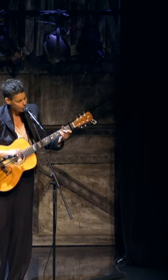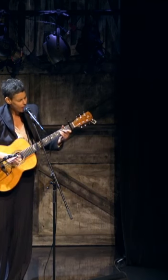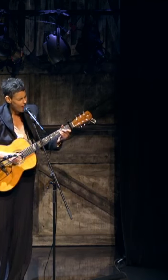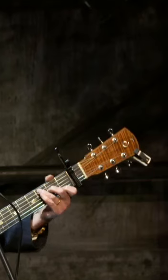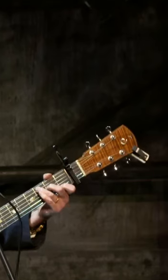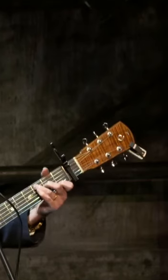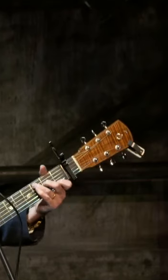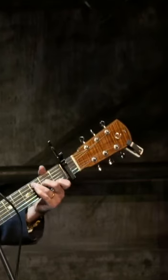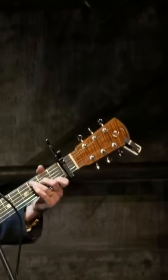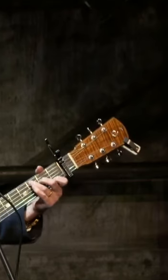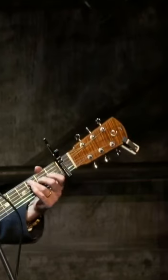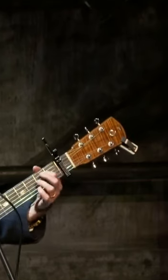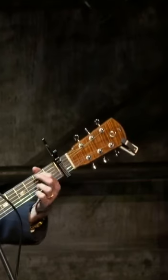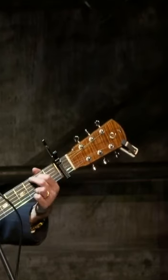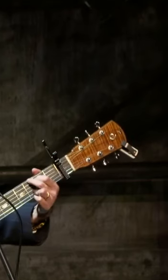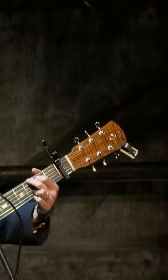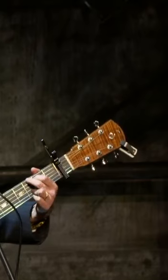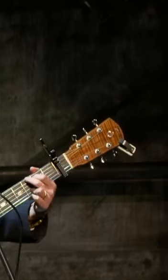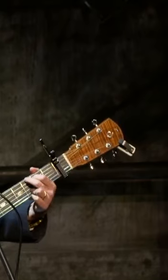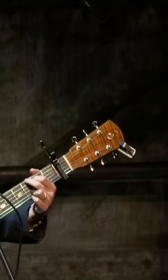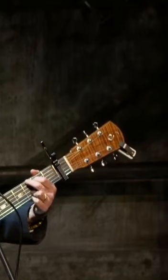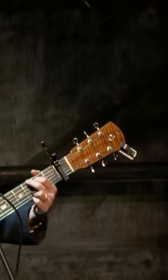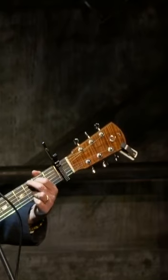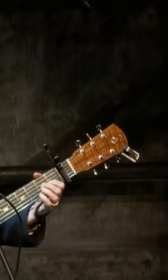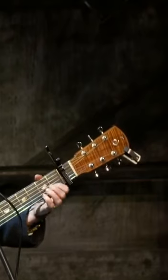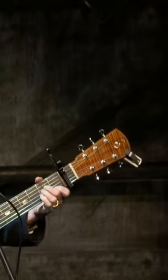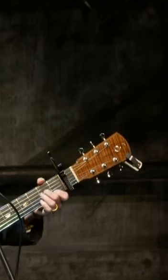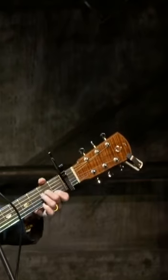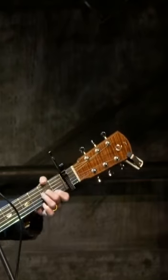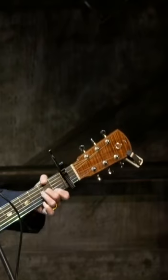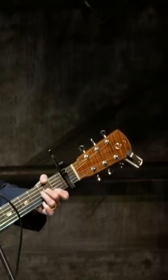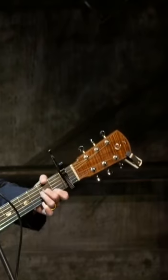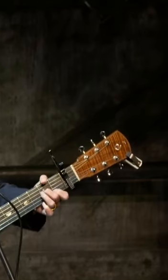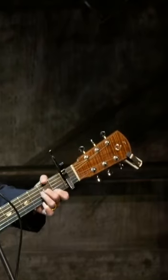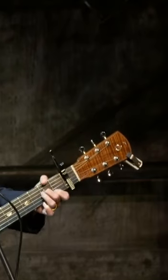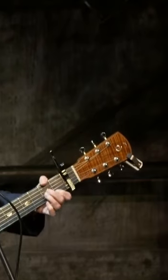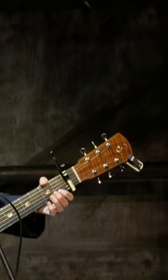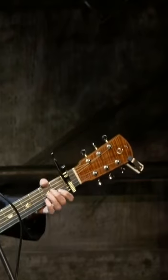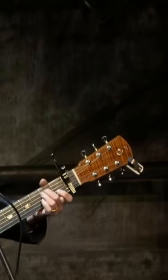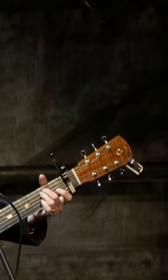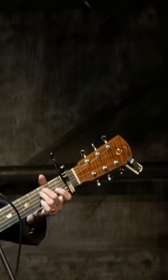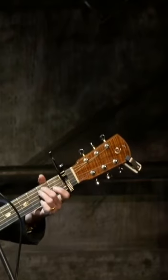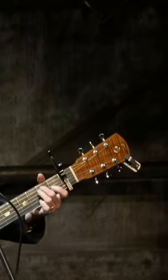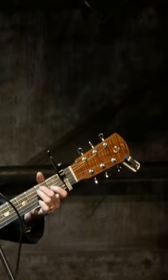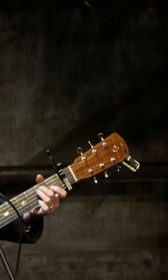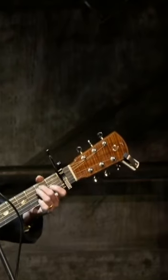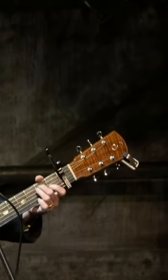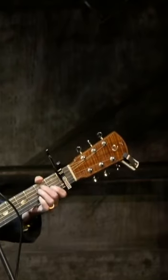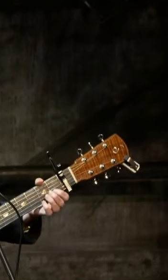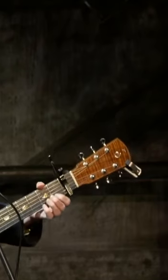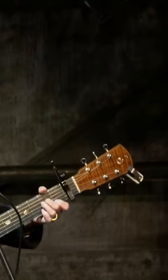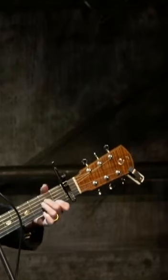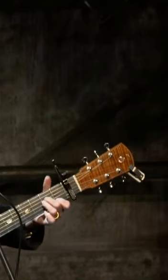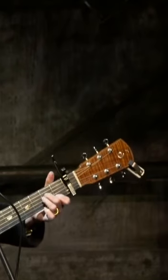# Blow the horn, blow the horn # Give a voice to all the mournful souls